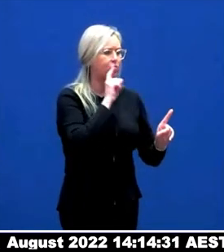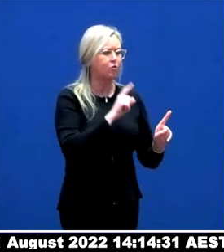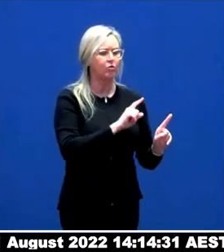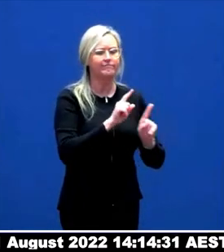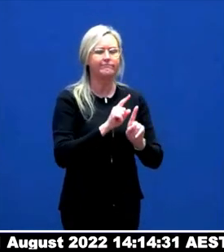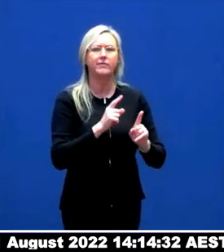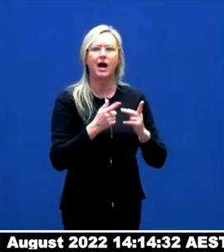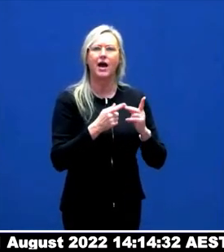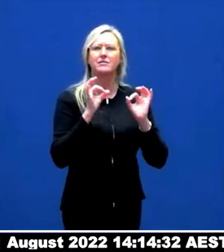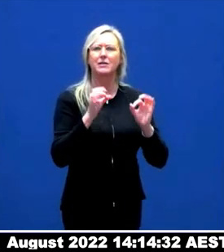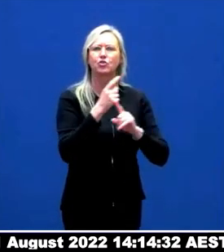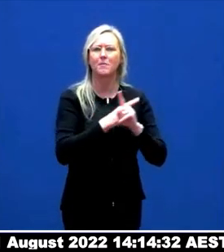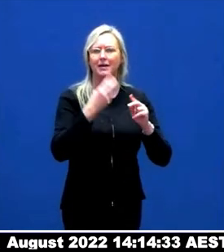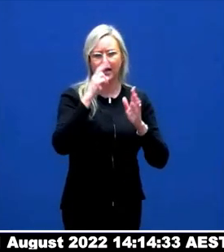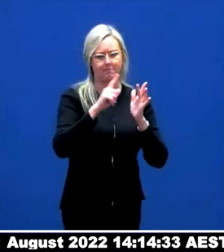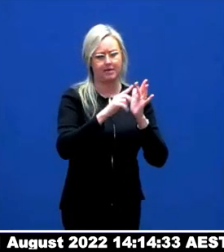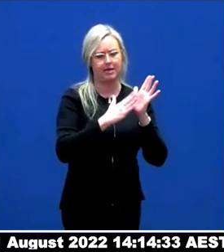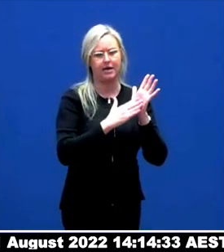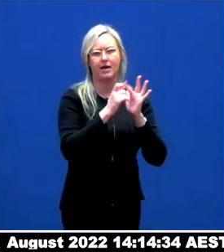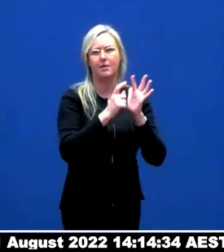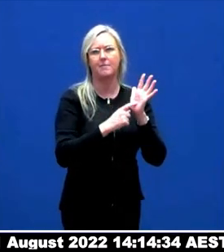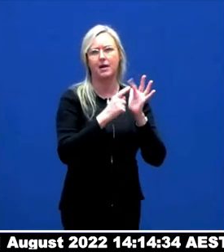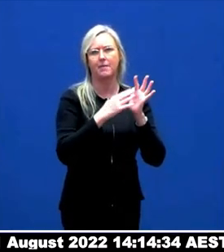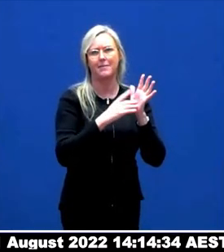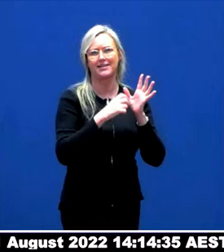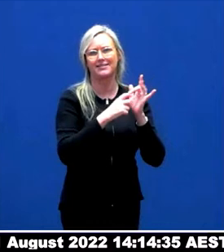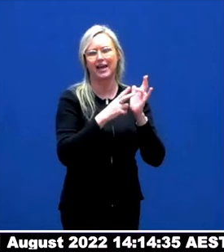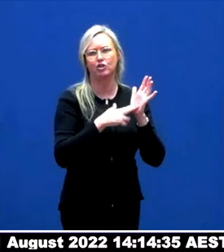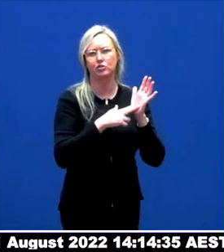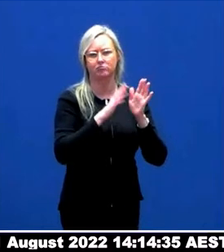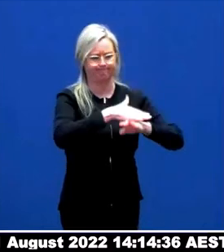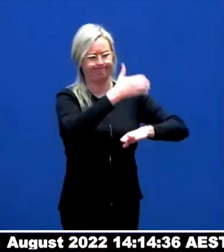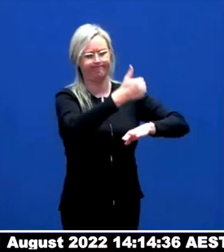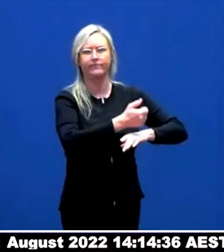That meeting will either be with the agency delegate who will approve the plan or will be